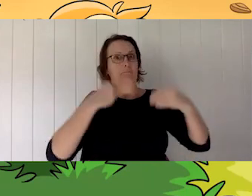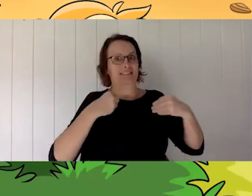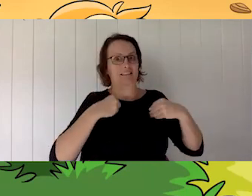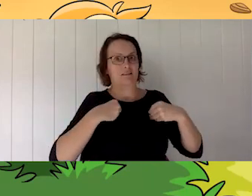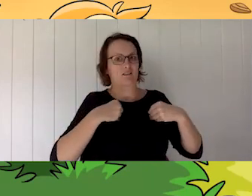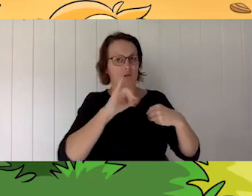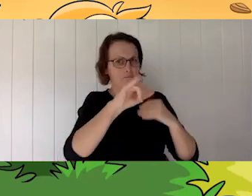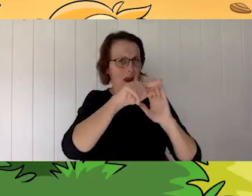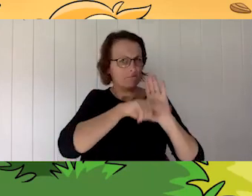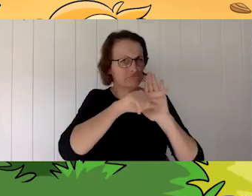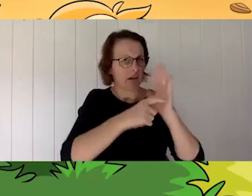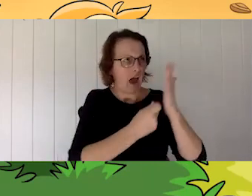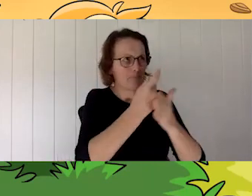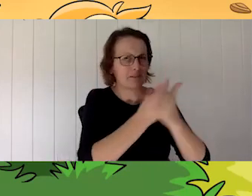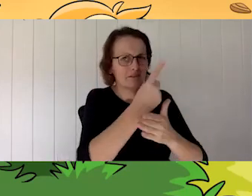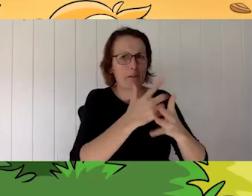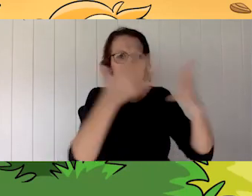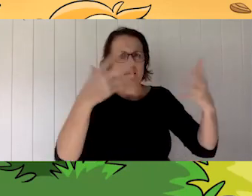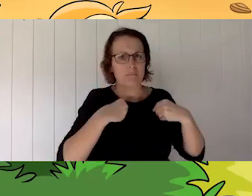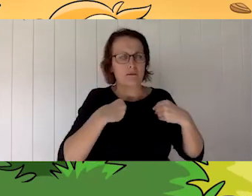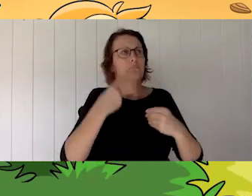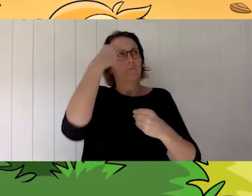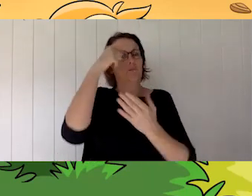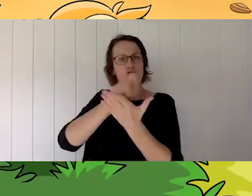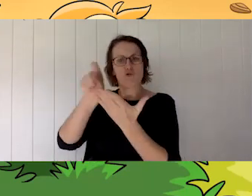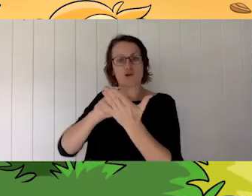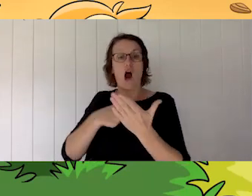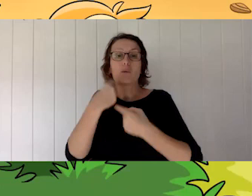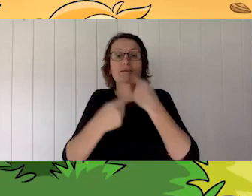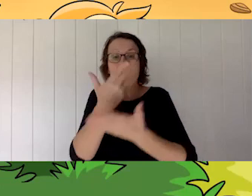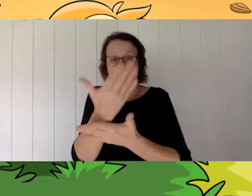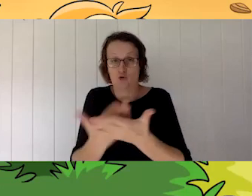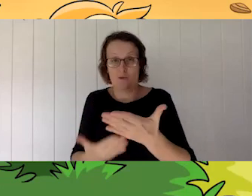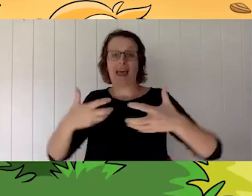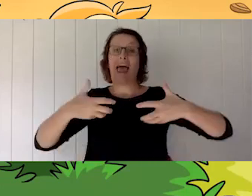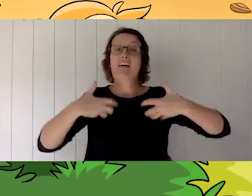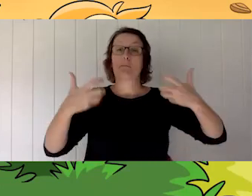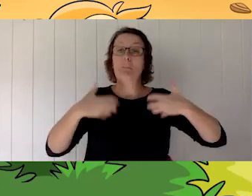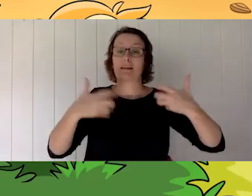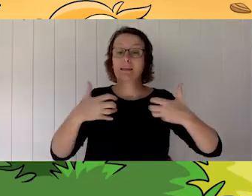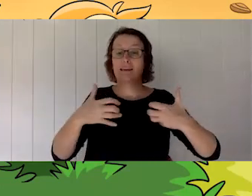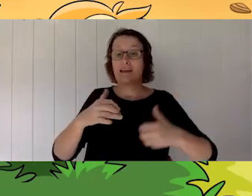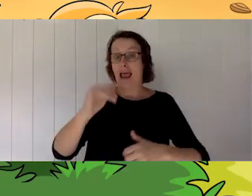Let me share this little story, and maybe you can pick out the meaning yourself. There was a monkey and a rhino and they lived under this big